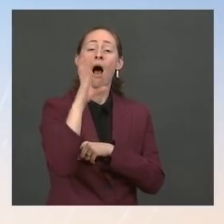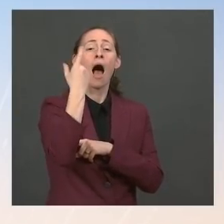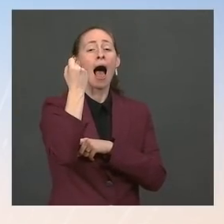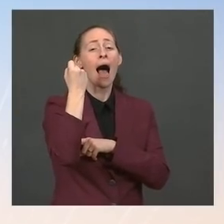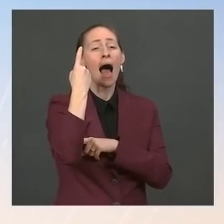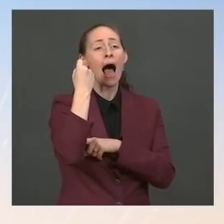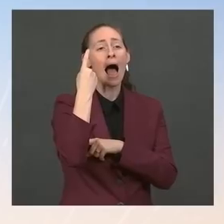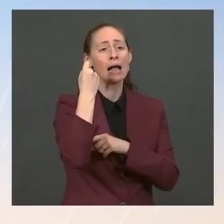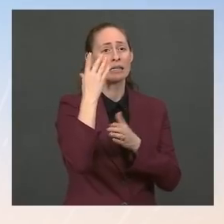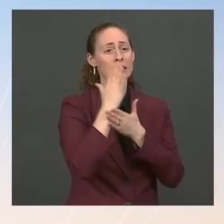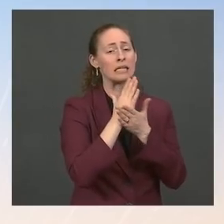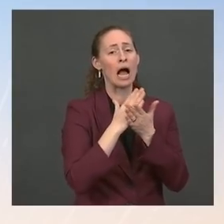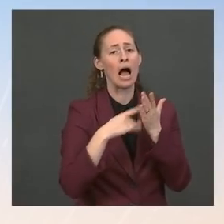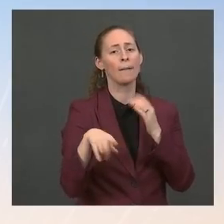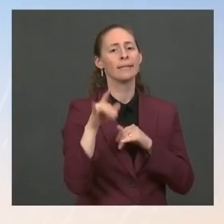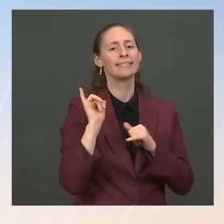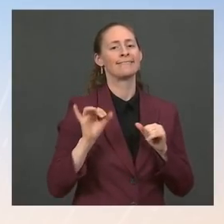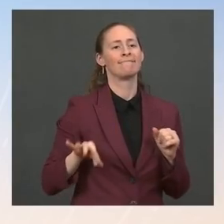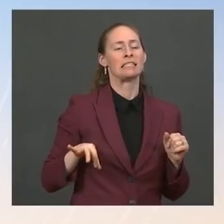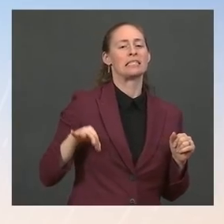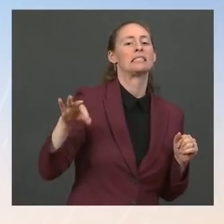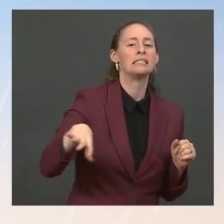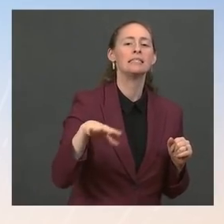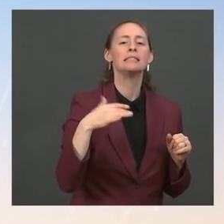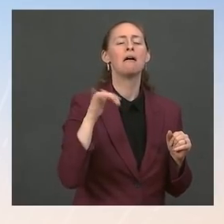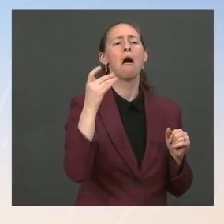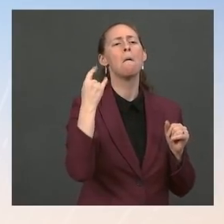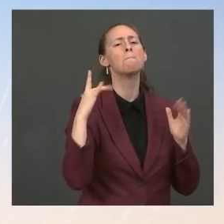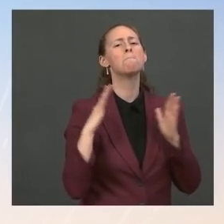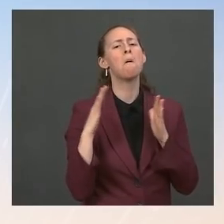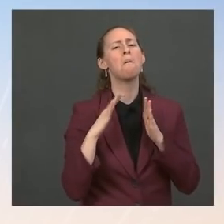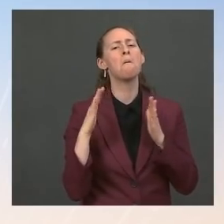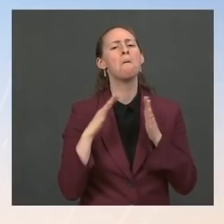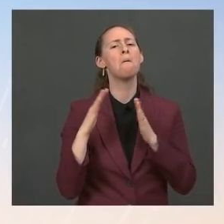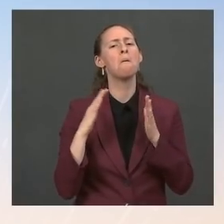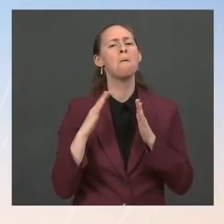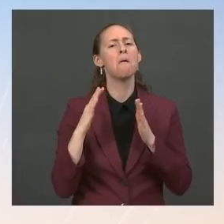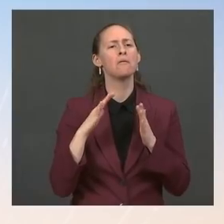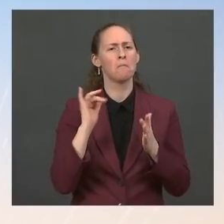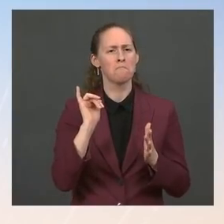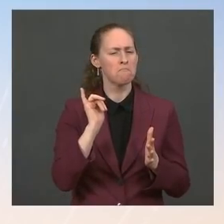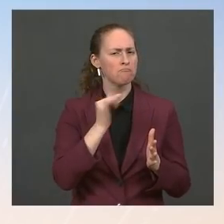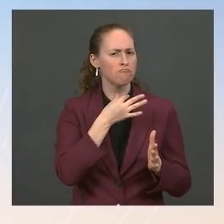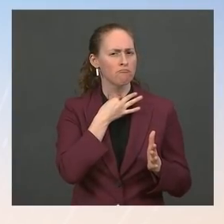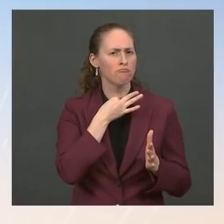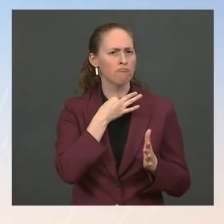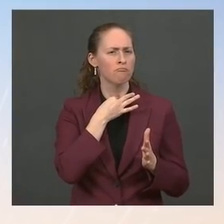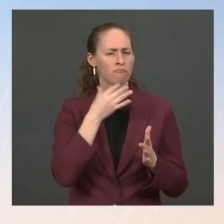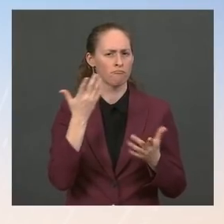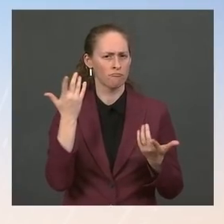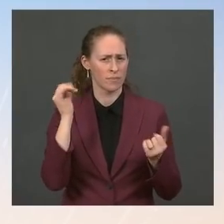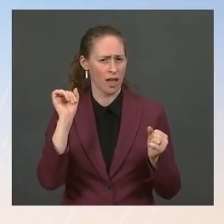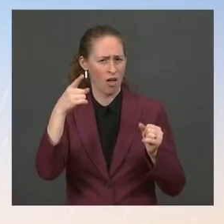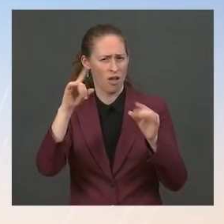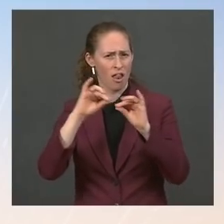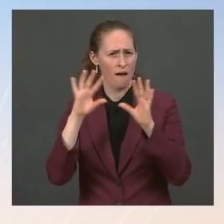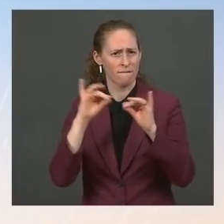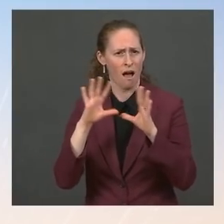But how does the White House frame this reconciliation plan as a tax cut for the middle class, paid for by the rich,